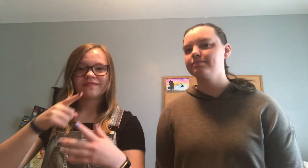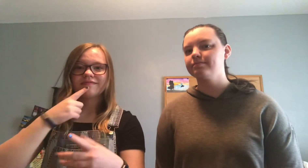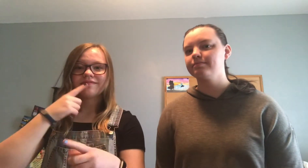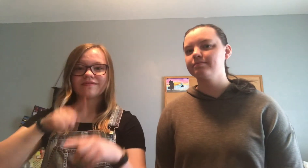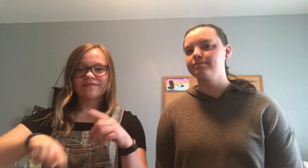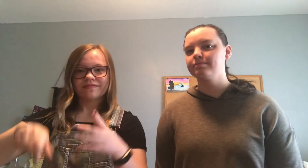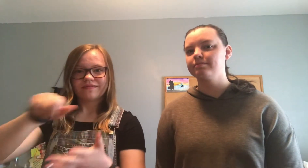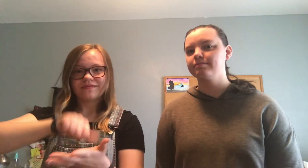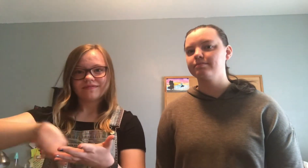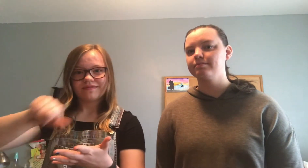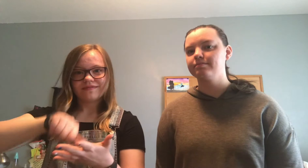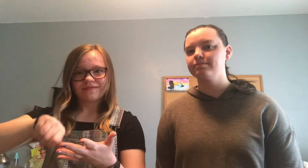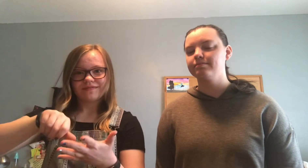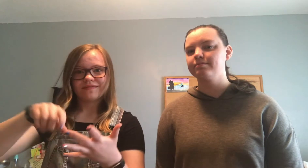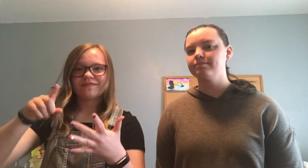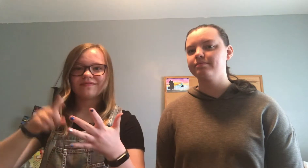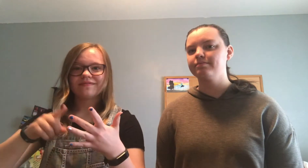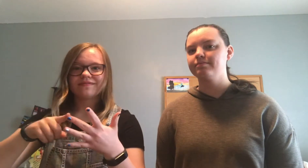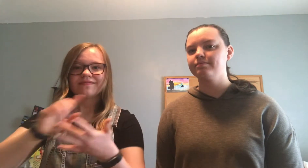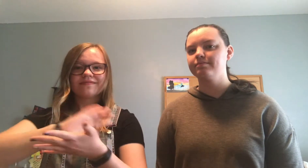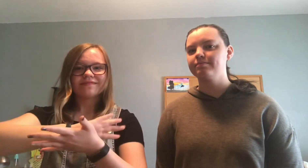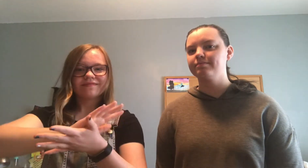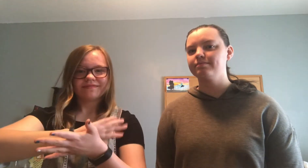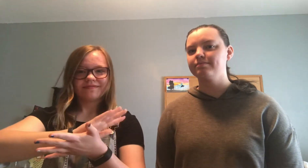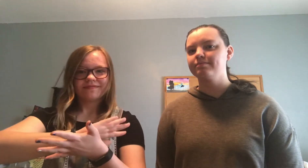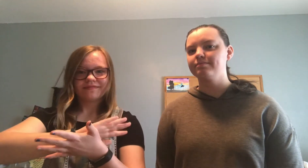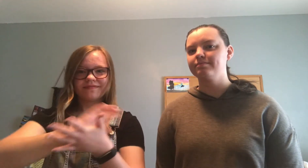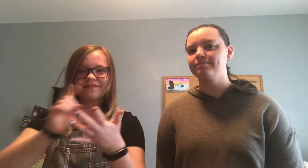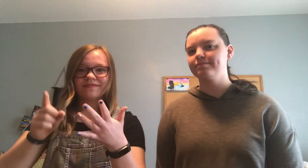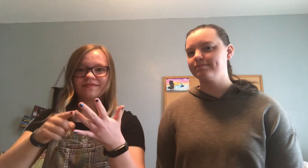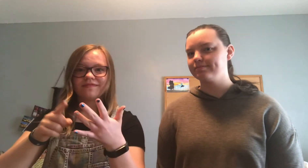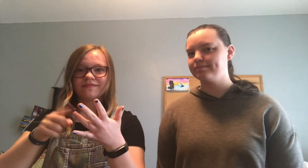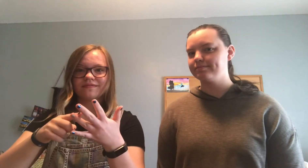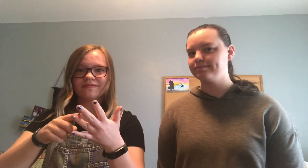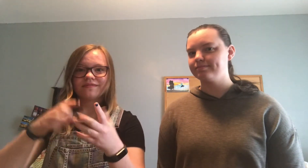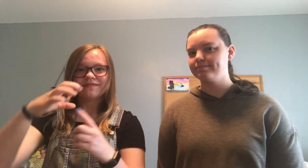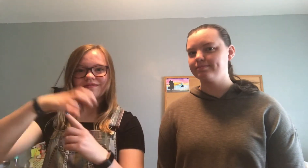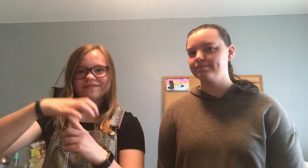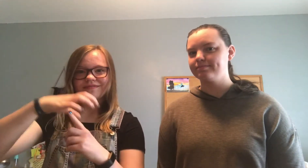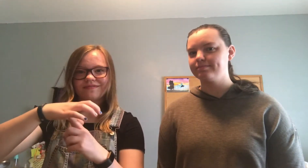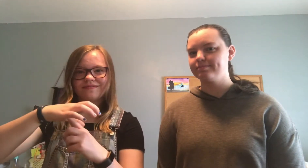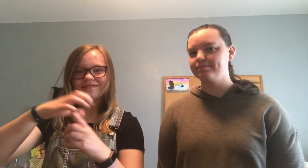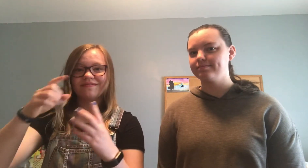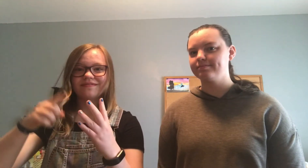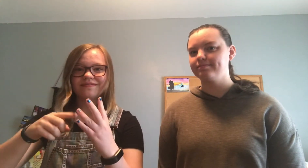tomato sauce, cheese, mushrooms,